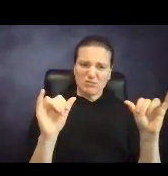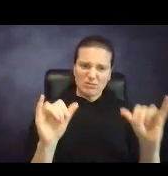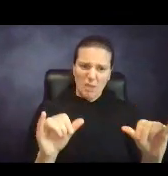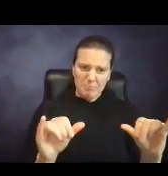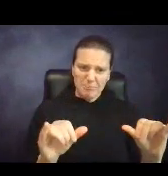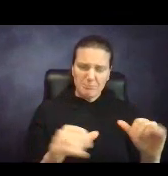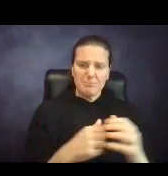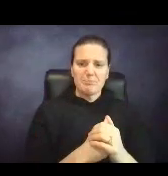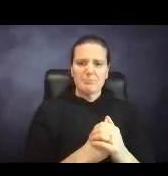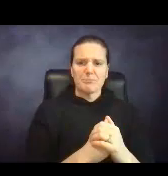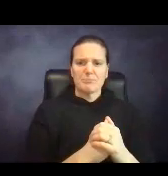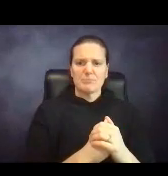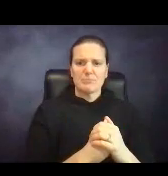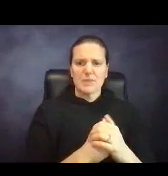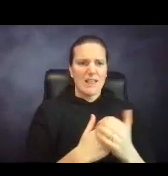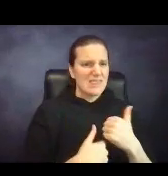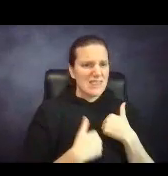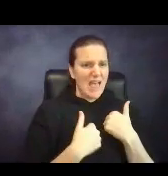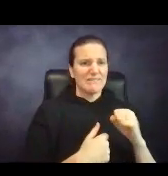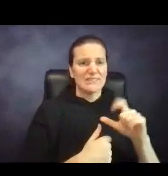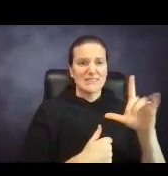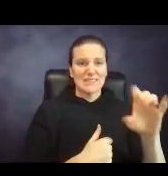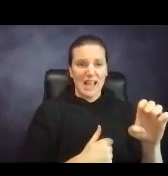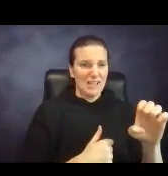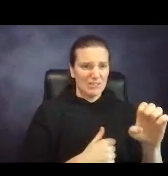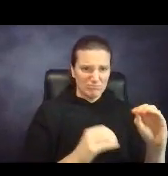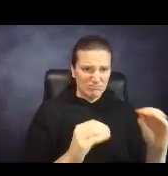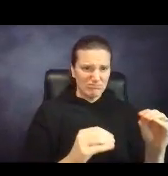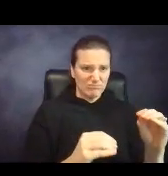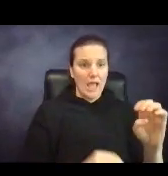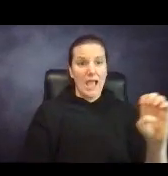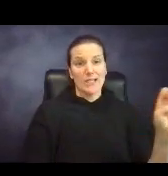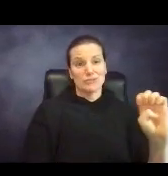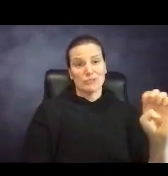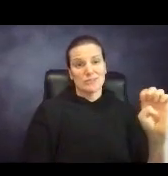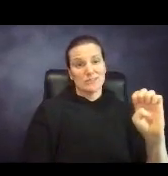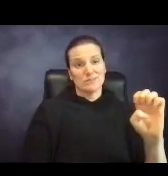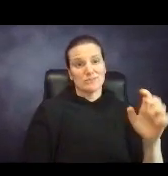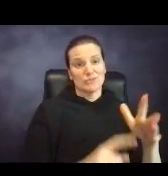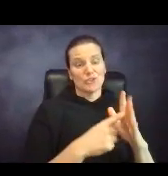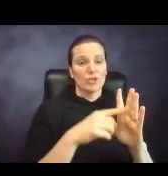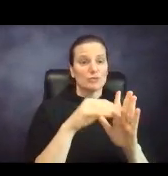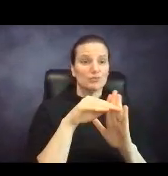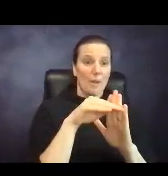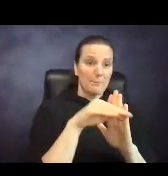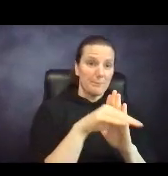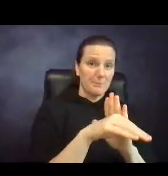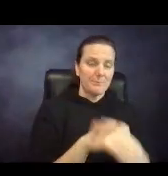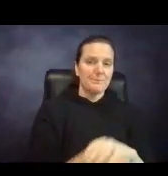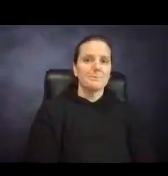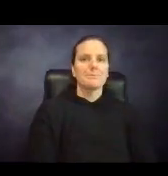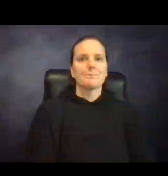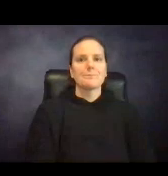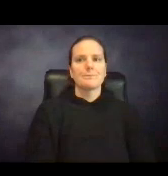like lifestyle didn't change. Just that your estrogen, your estrogen started to drop. Estrogen also protects the bones.